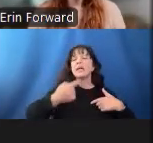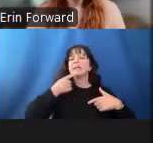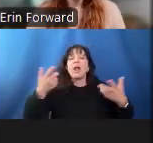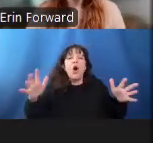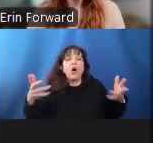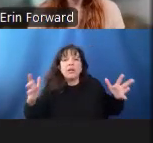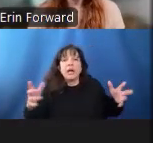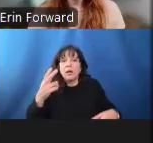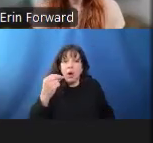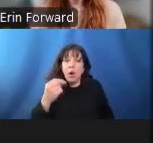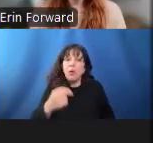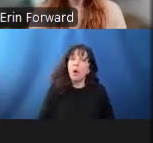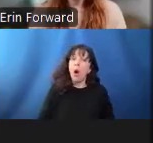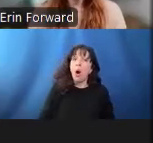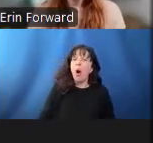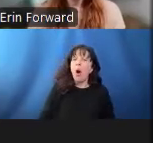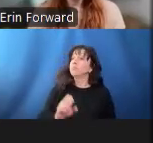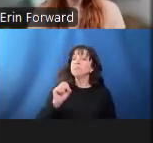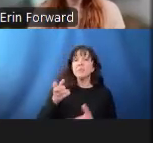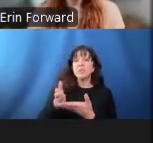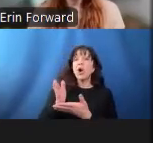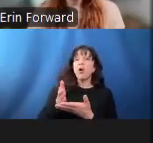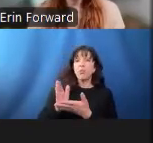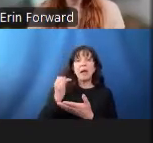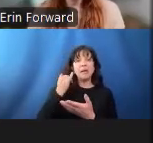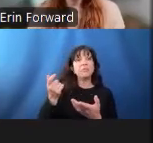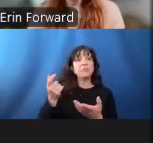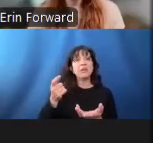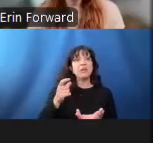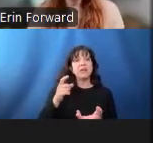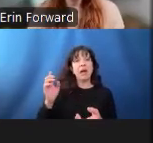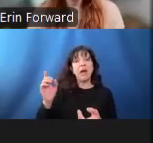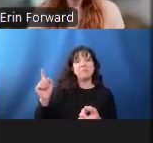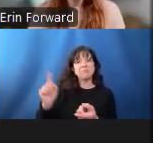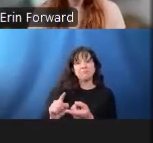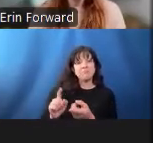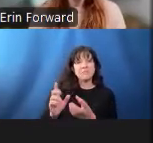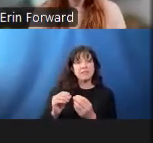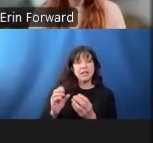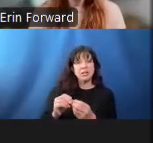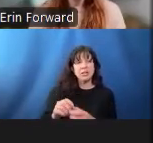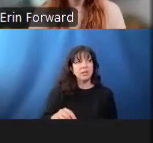And I said, I I said, it's okay if we end our session after five minutes today, and she's like our sessions an hour. And I